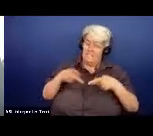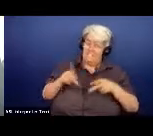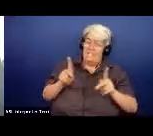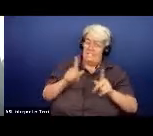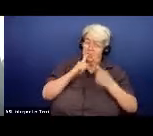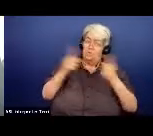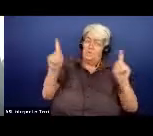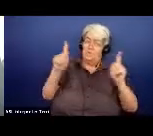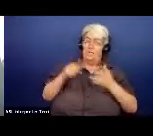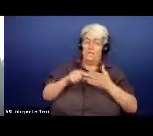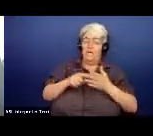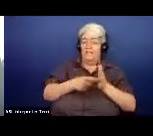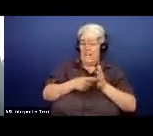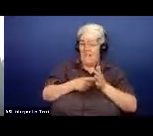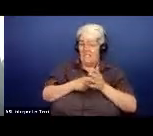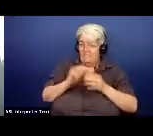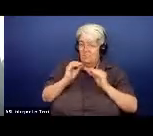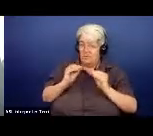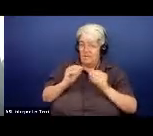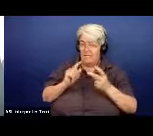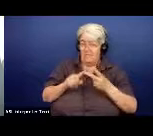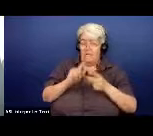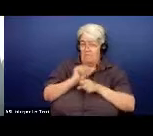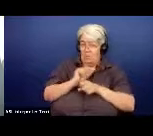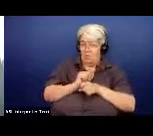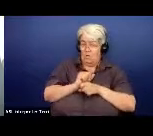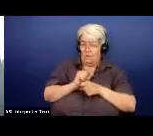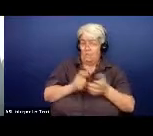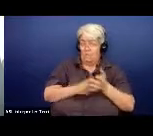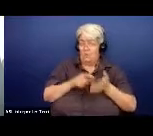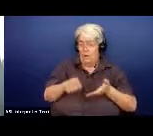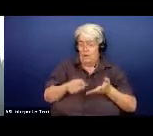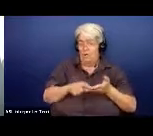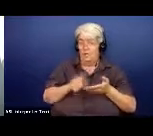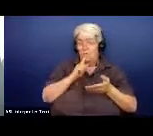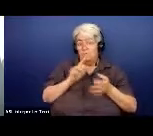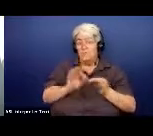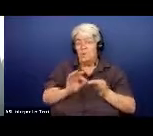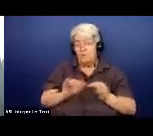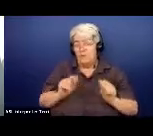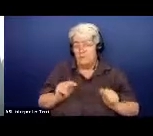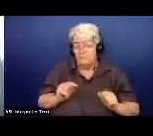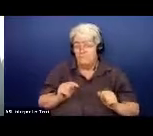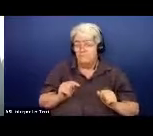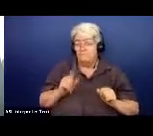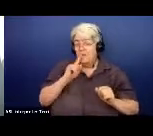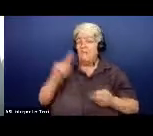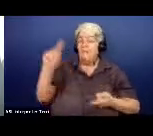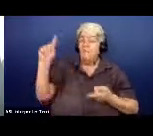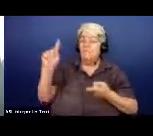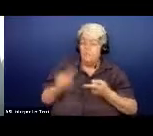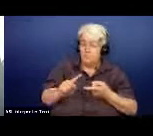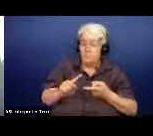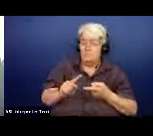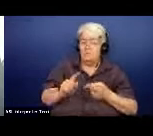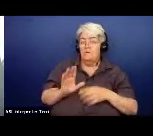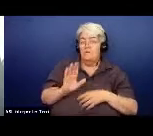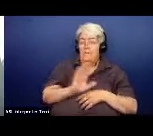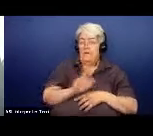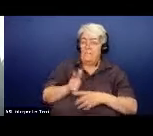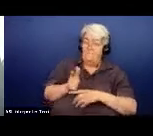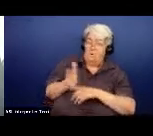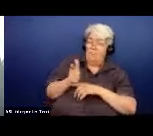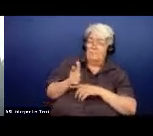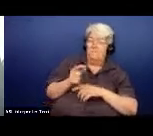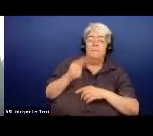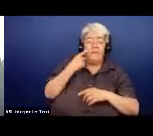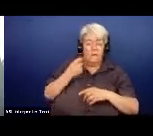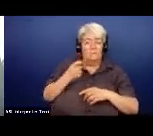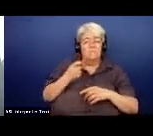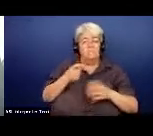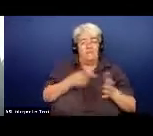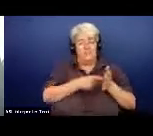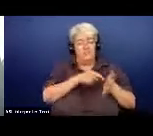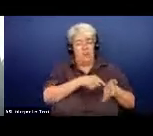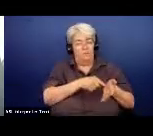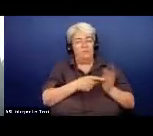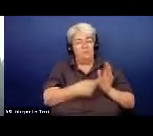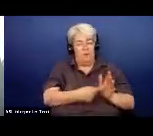of training and work that was required was fruitful and reduce the numbers that was showing